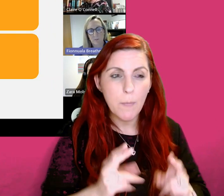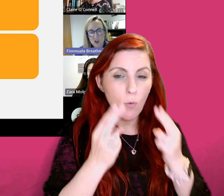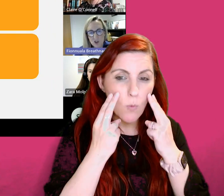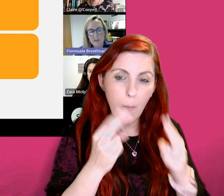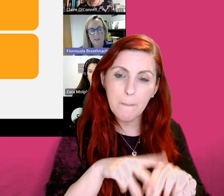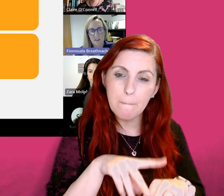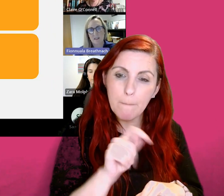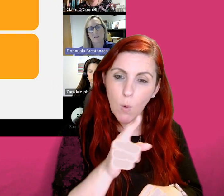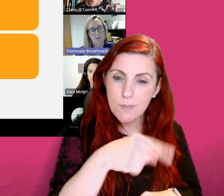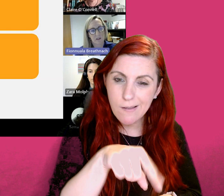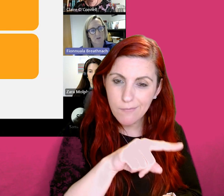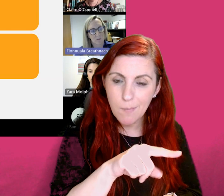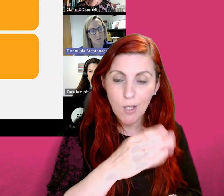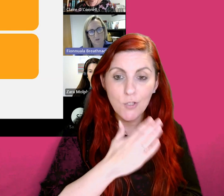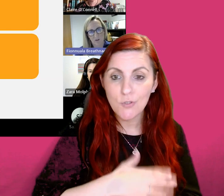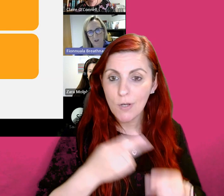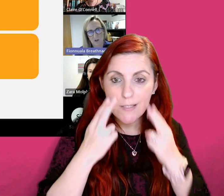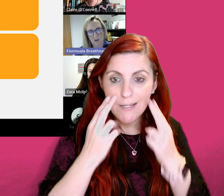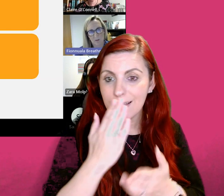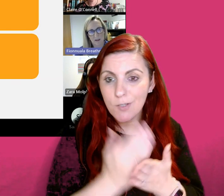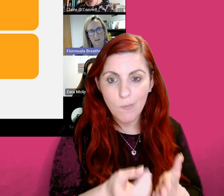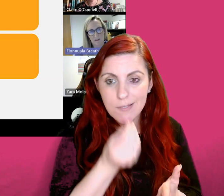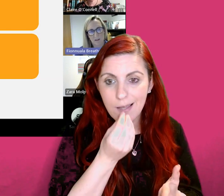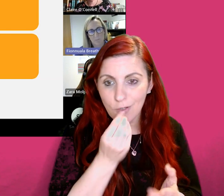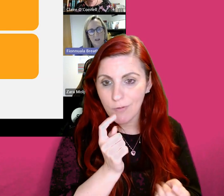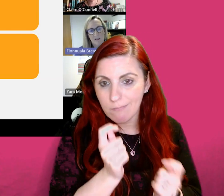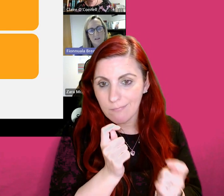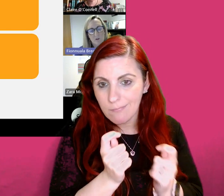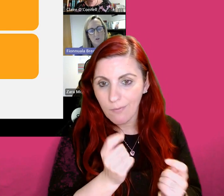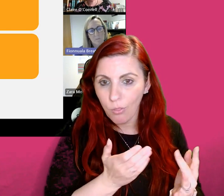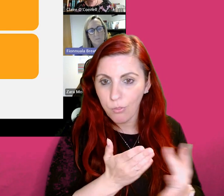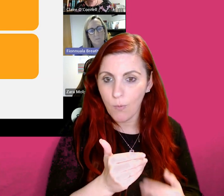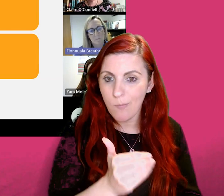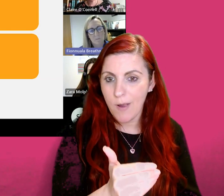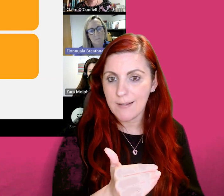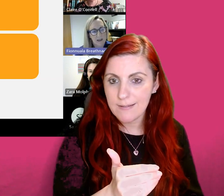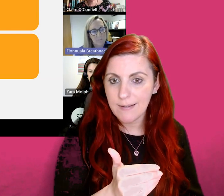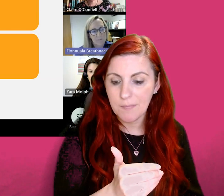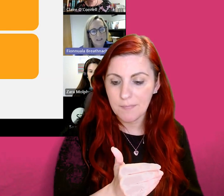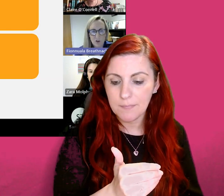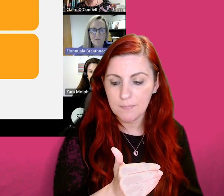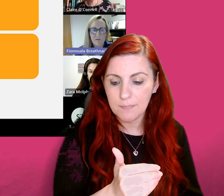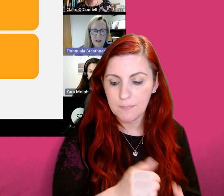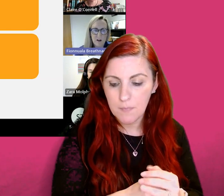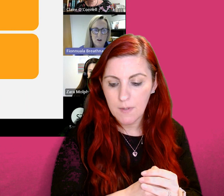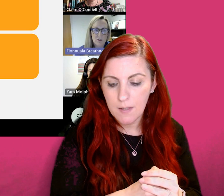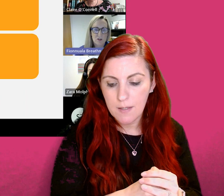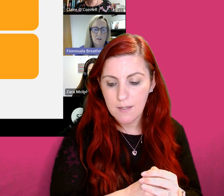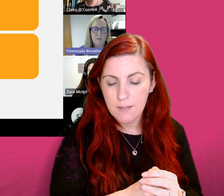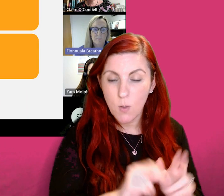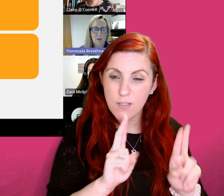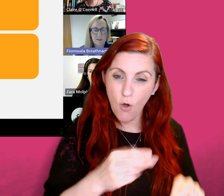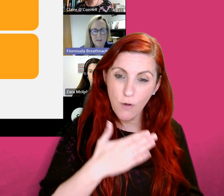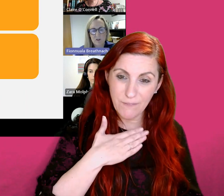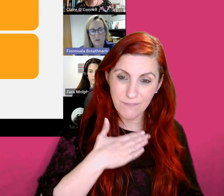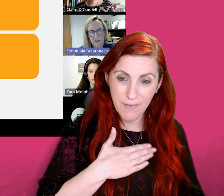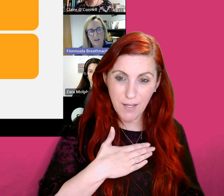of them just need some dietary modification during pregnancy so it um it's unfair to consider that